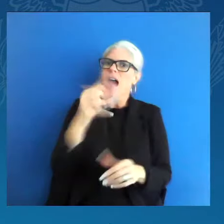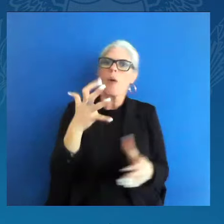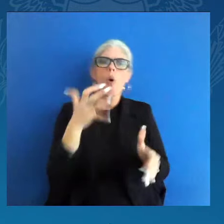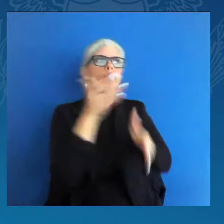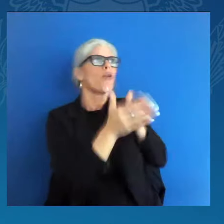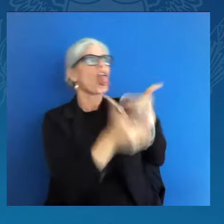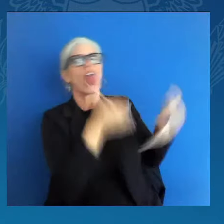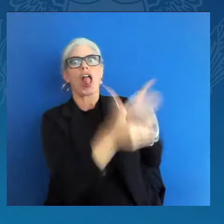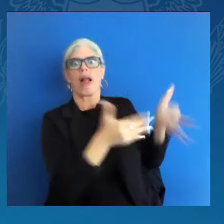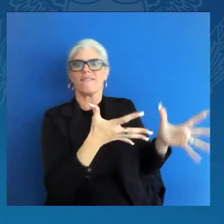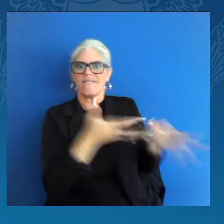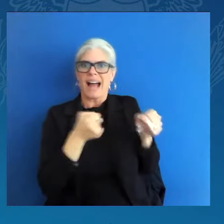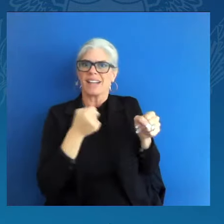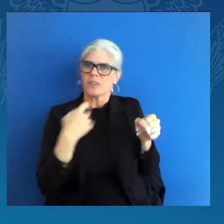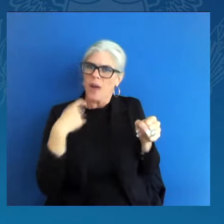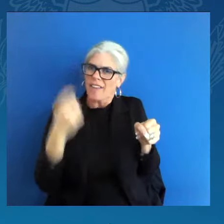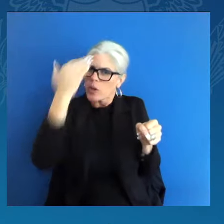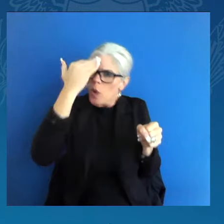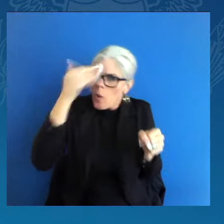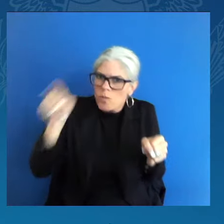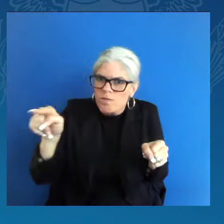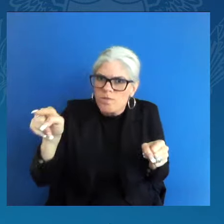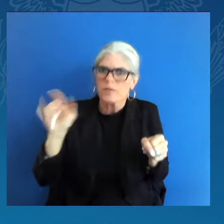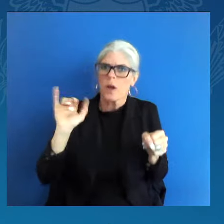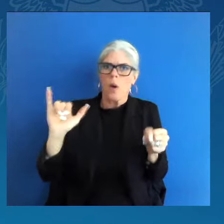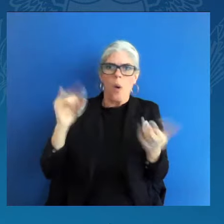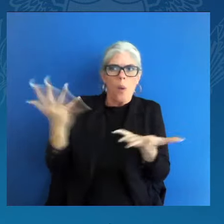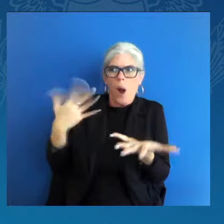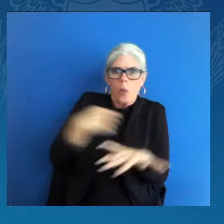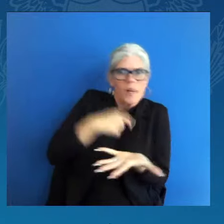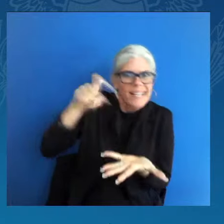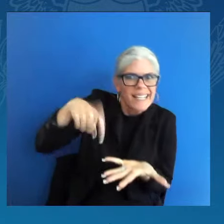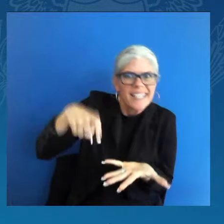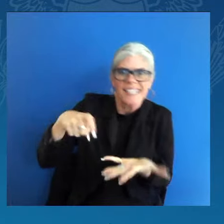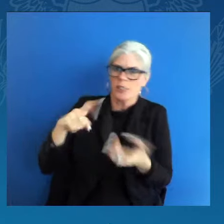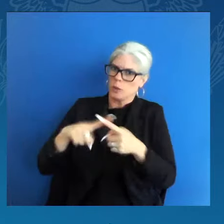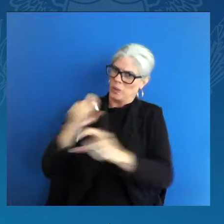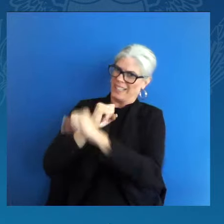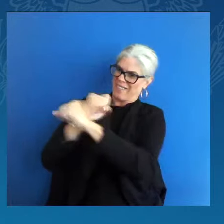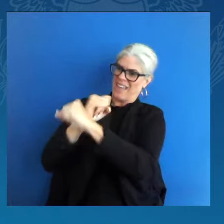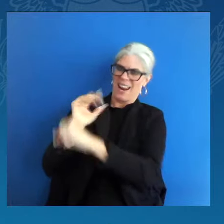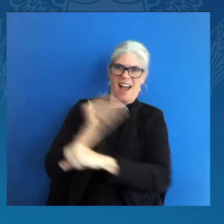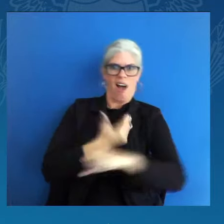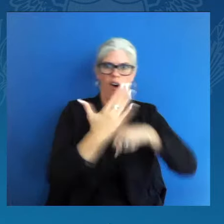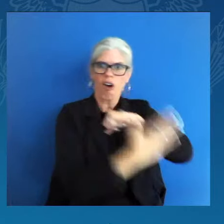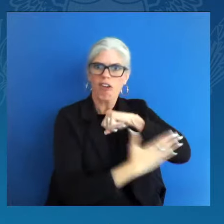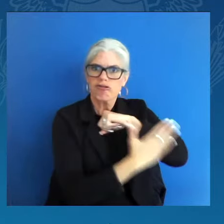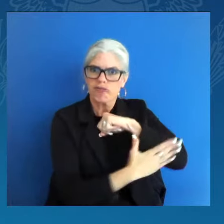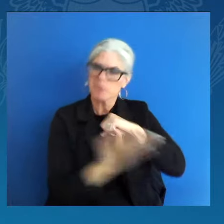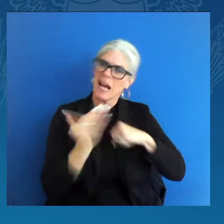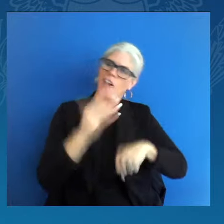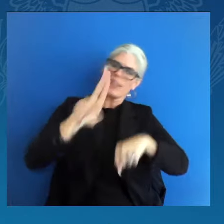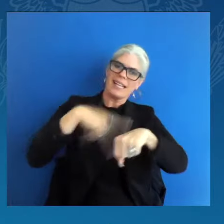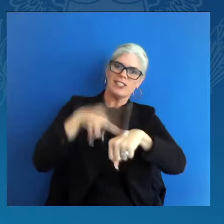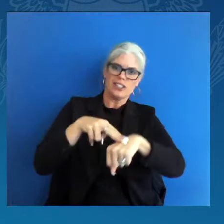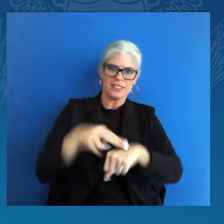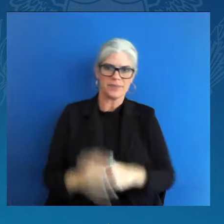and in our space defense strategy is epitomized by the global positioning system that you see over there on the far right from my right,